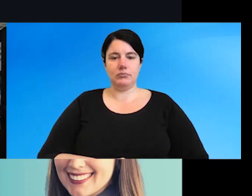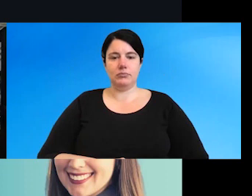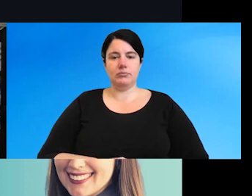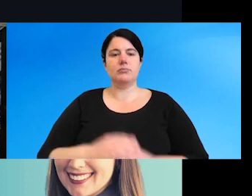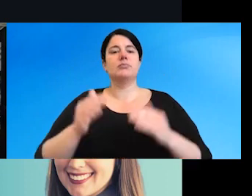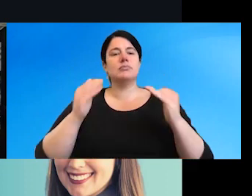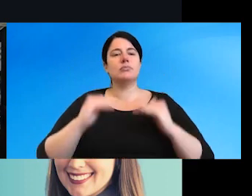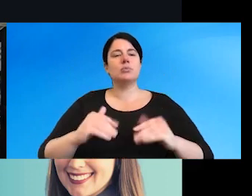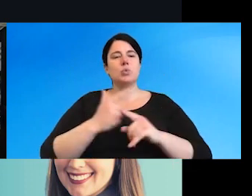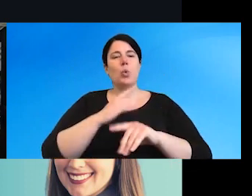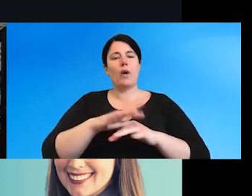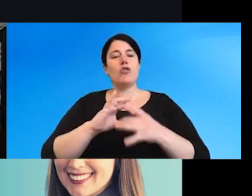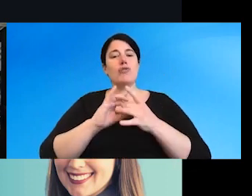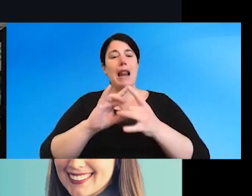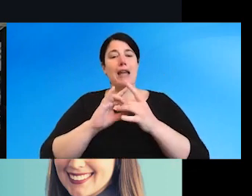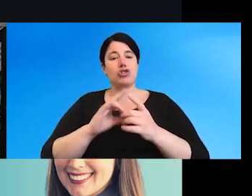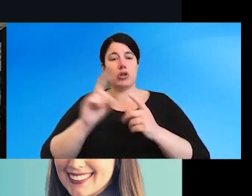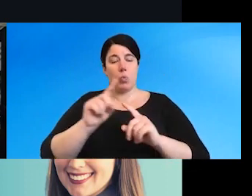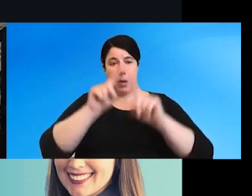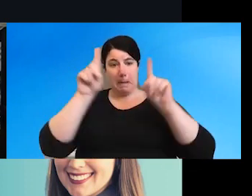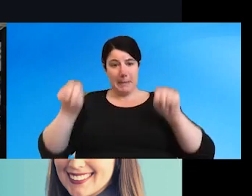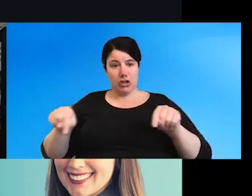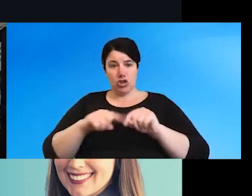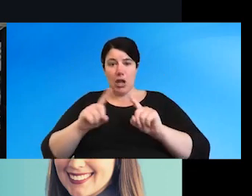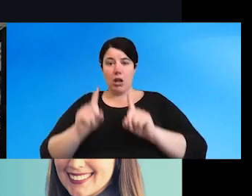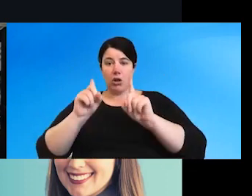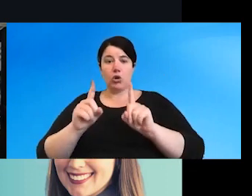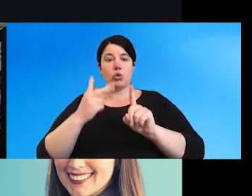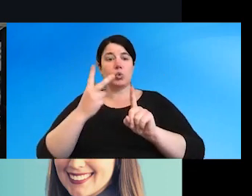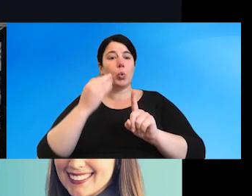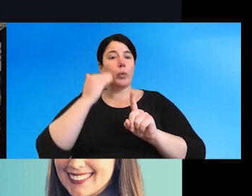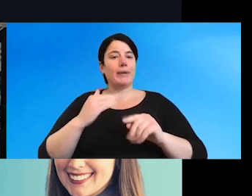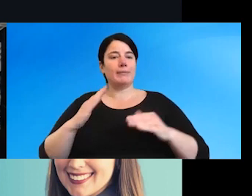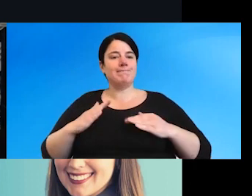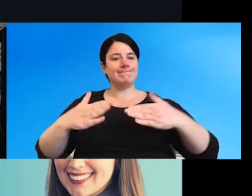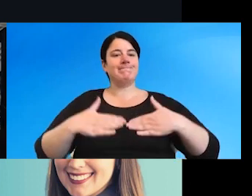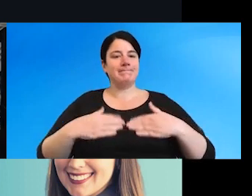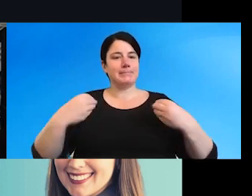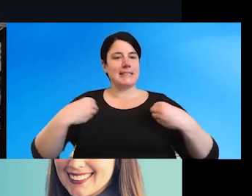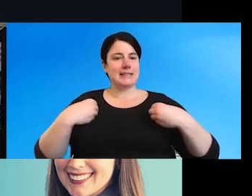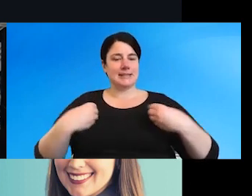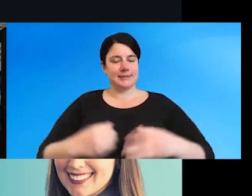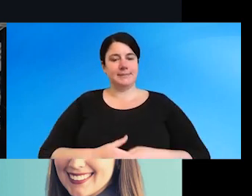And we've got two women in business suits. So now is a fantastic time to really do an